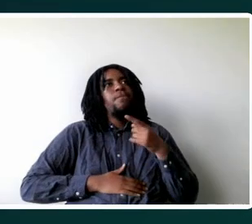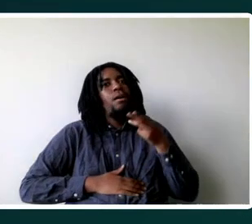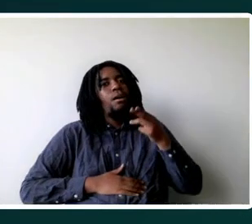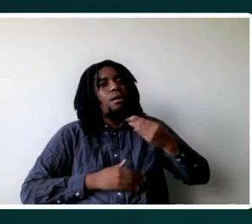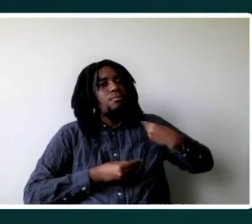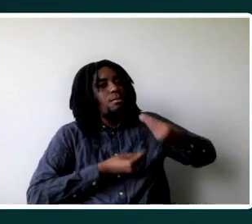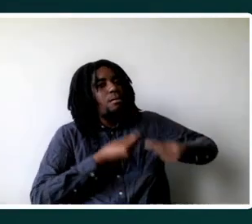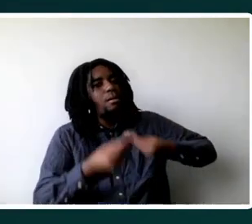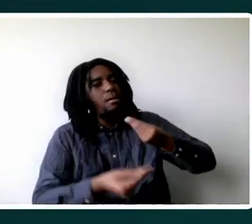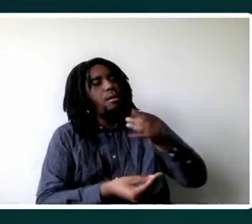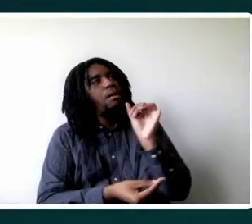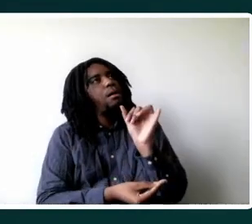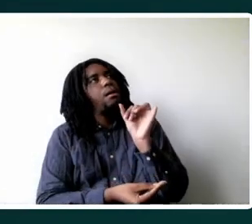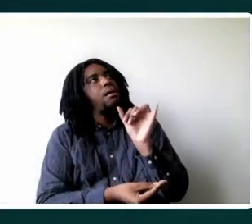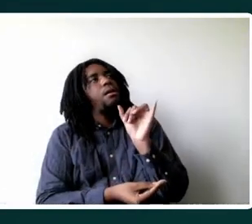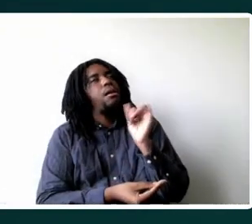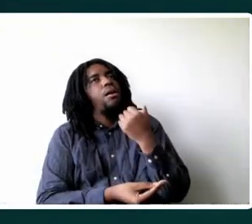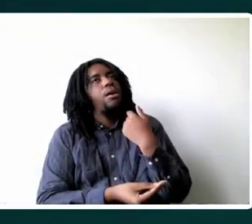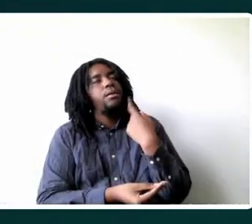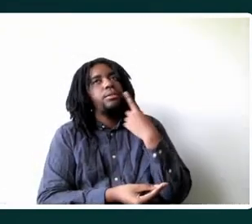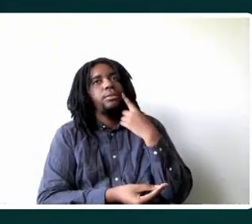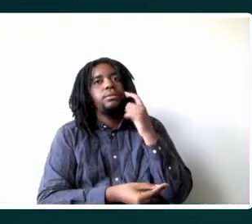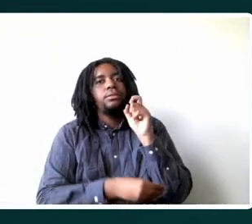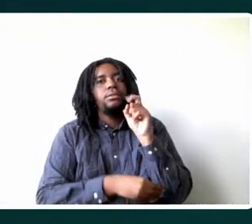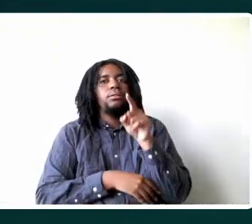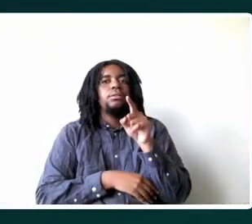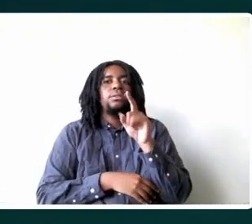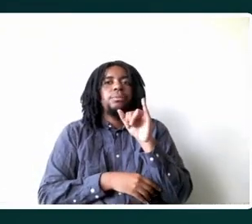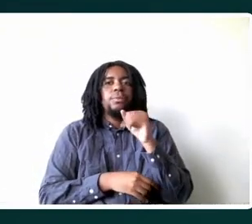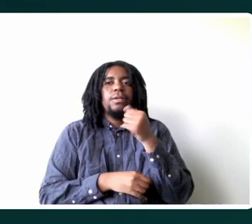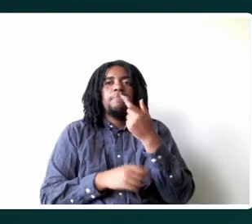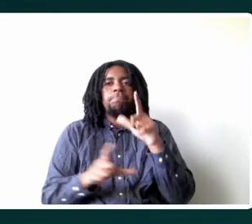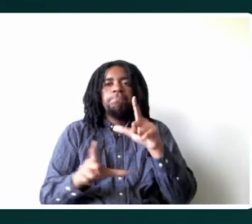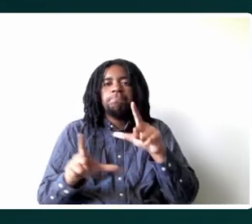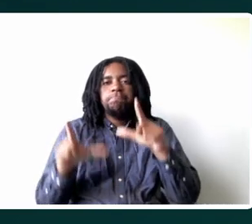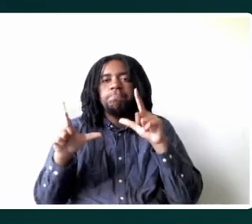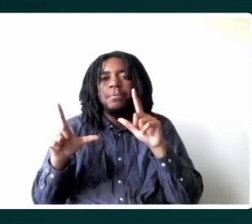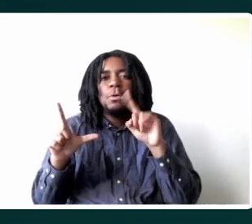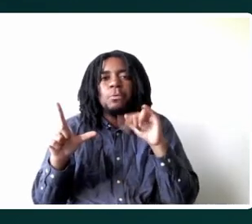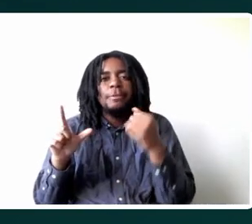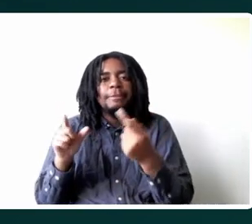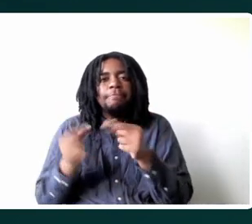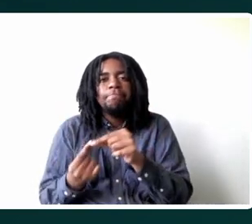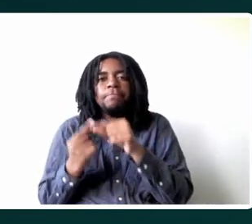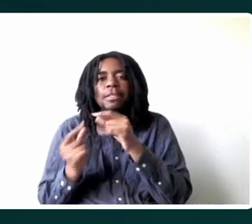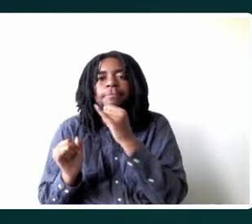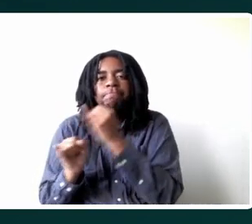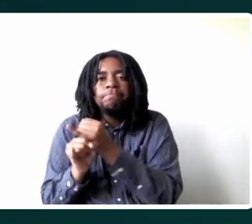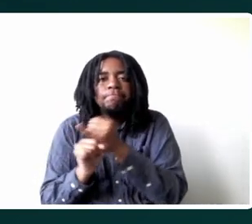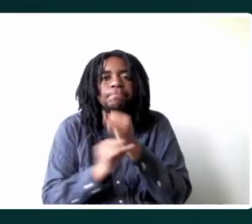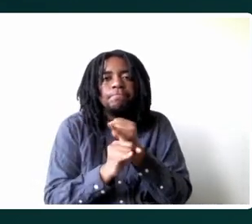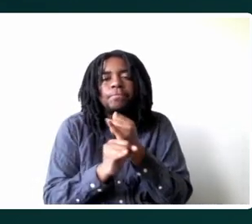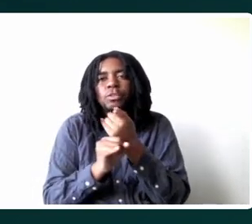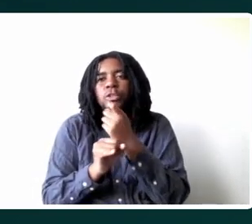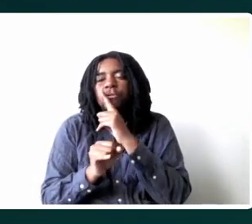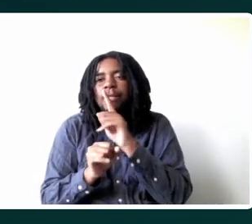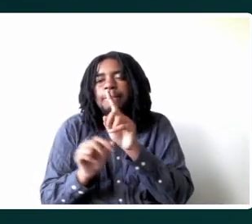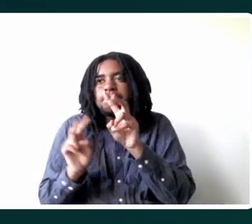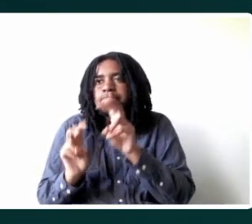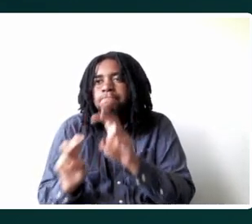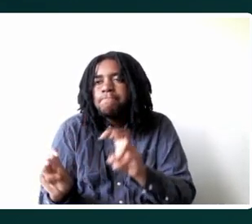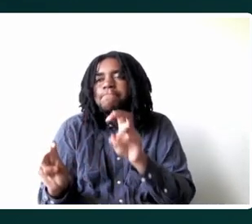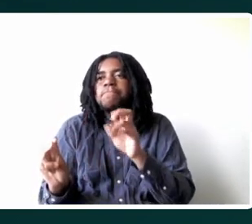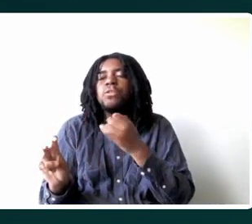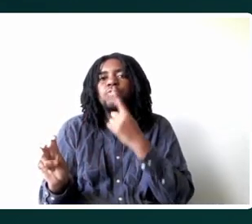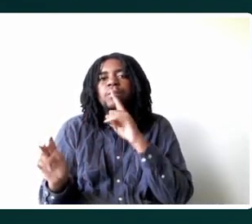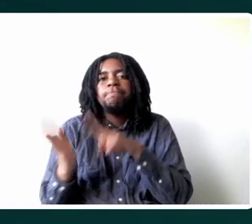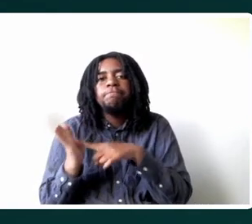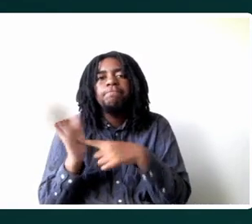at a particular institution or two in Washington, D.C. that exemplify this.